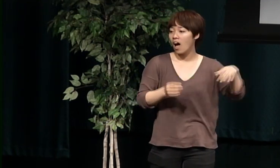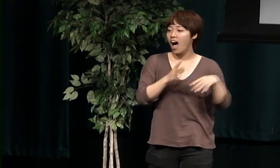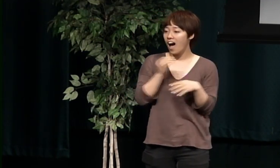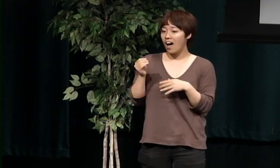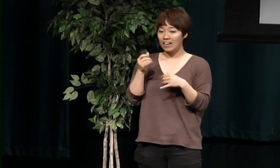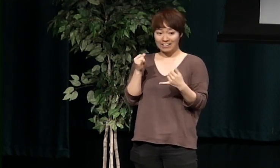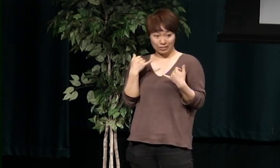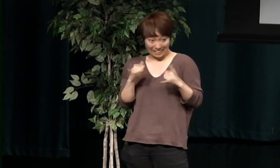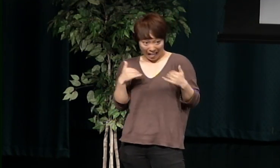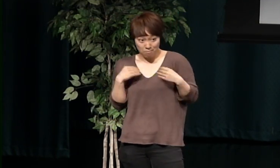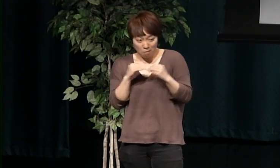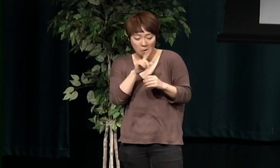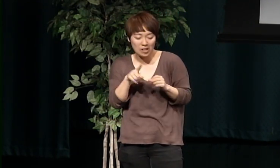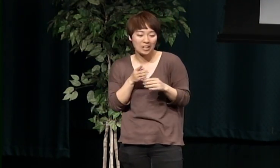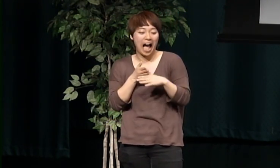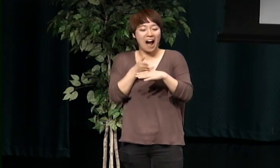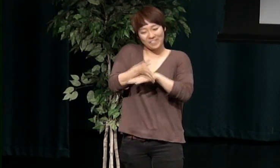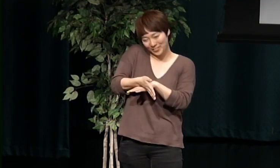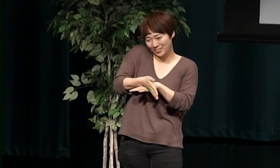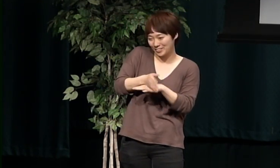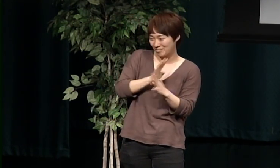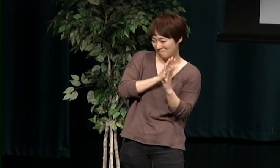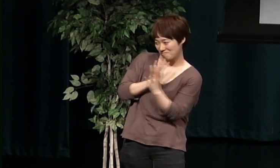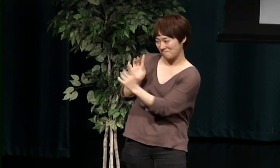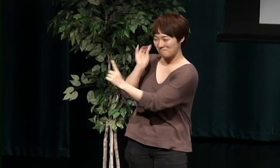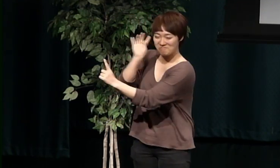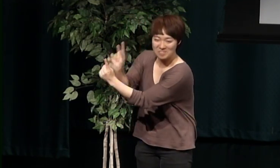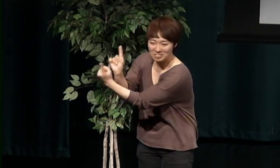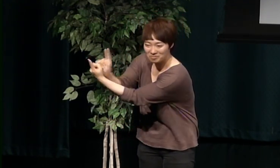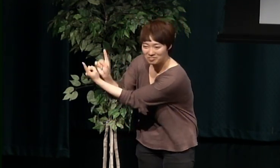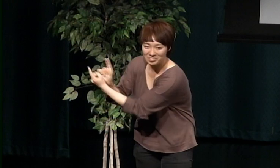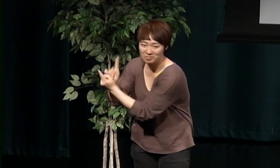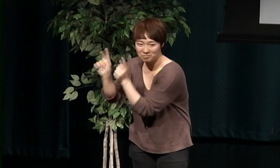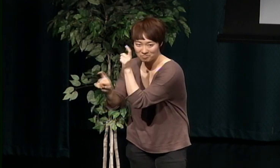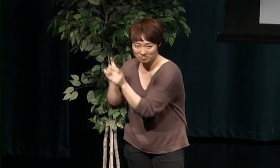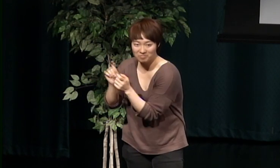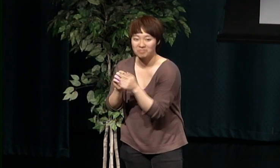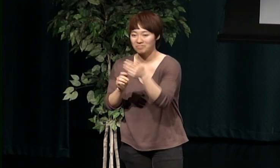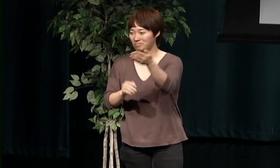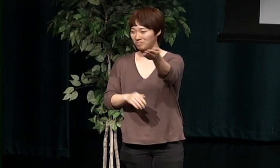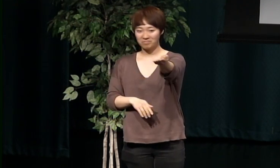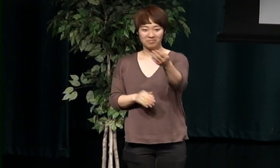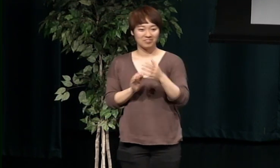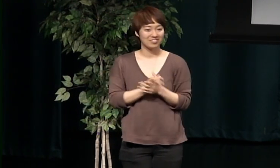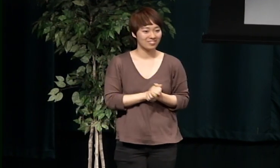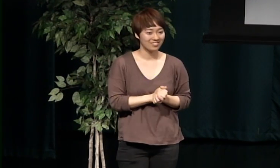We're going to have two or three questions. We'll take two or three right now.